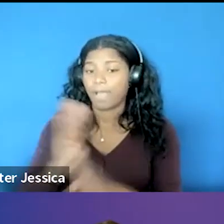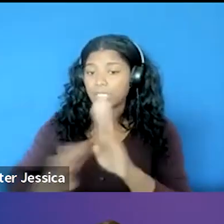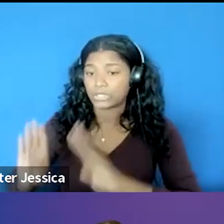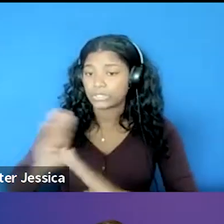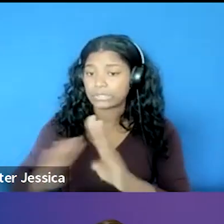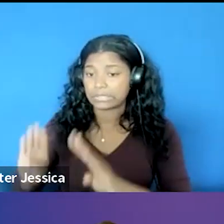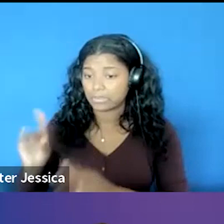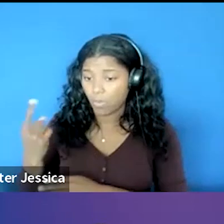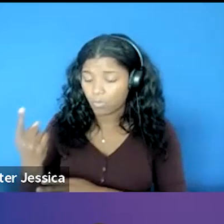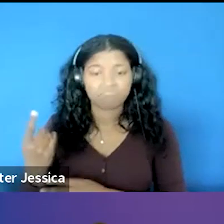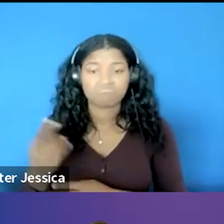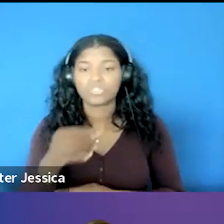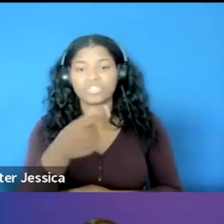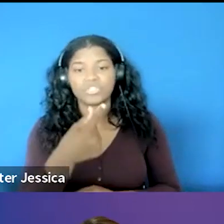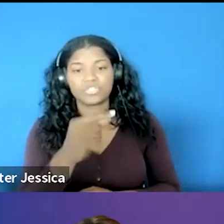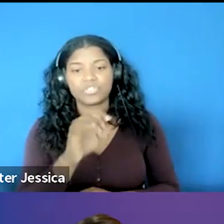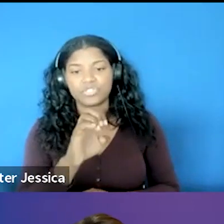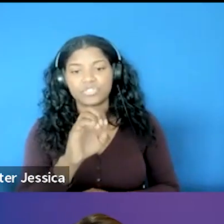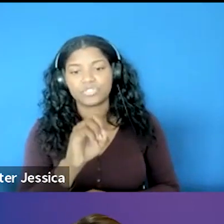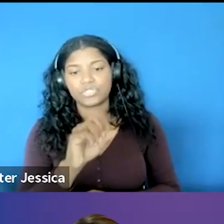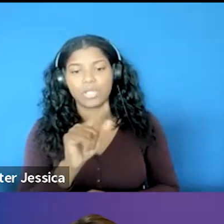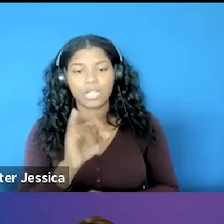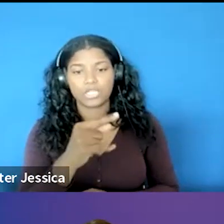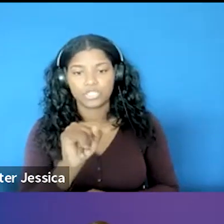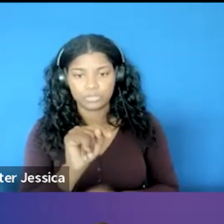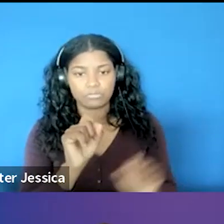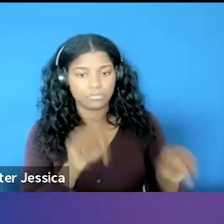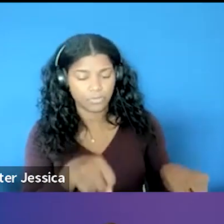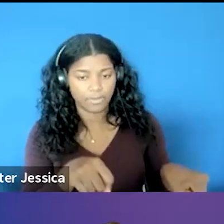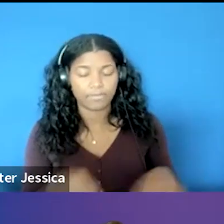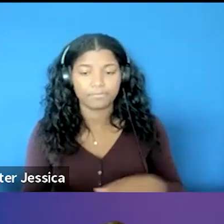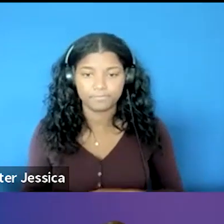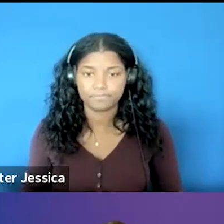but with the geologists, with the people in the social behavioral and economic sciences